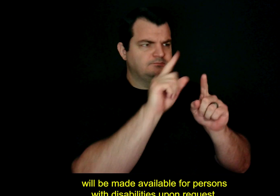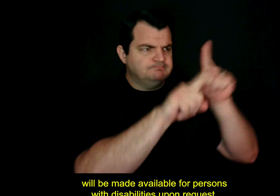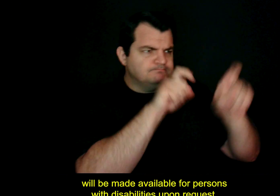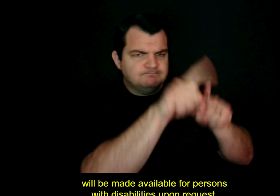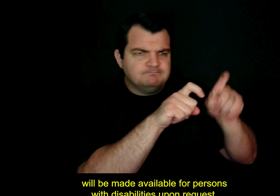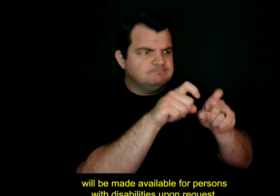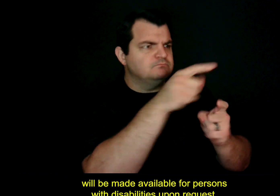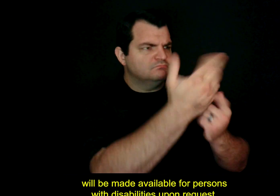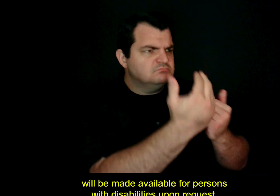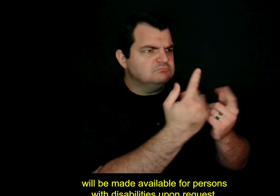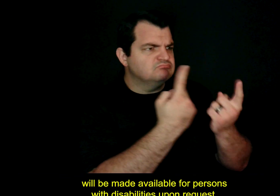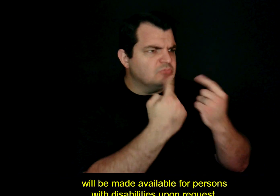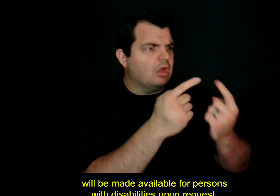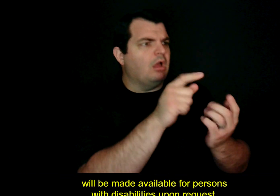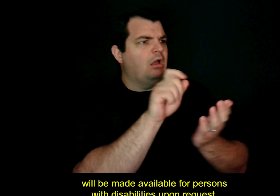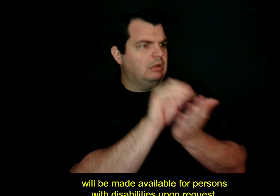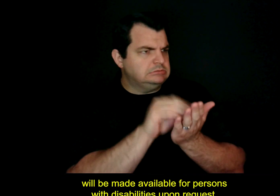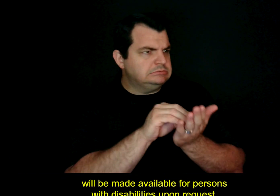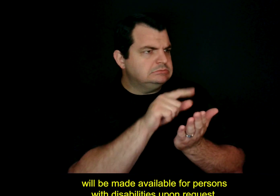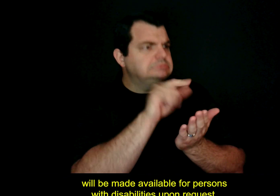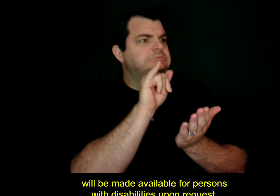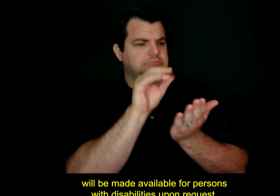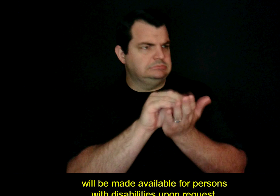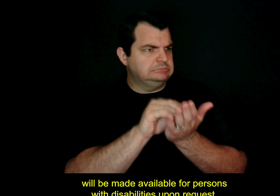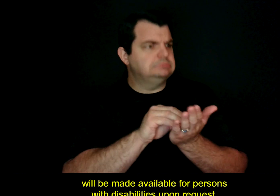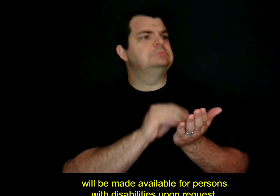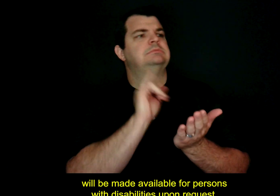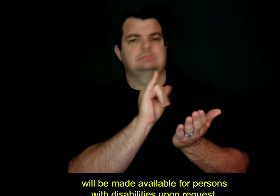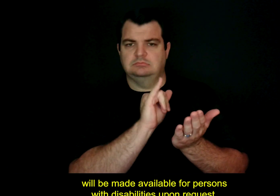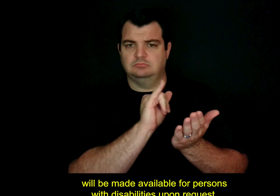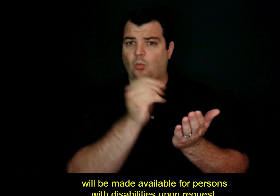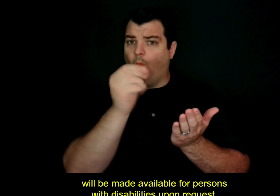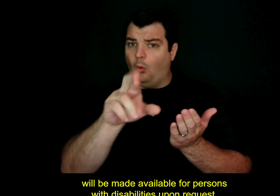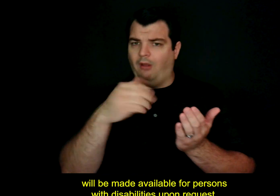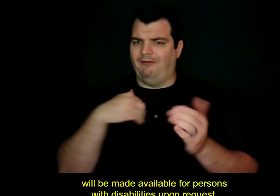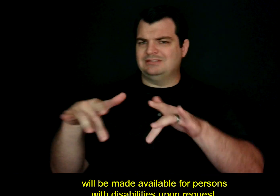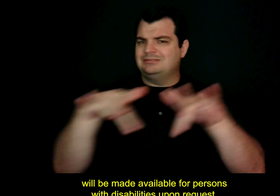will be made available for persons with disabilities upon request.